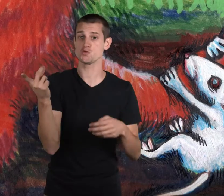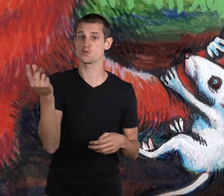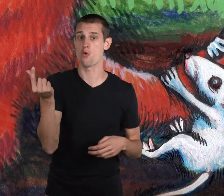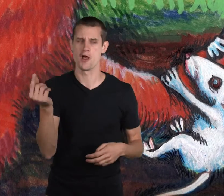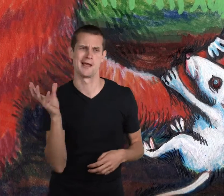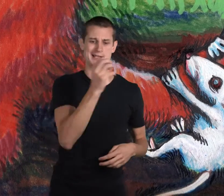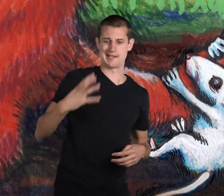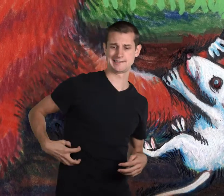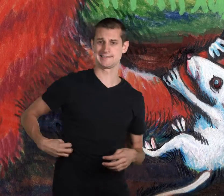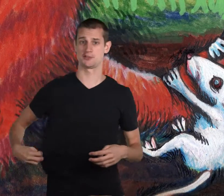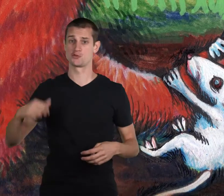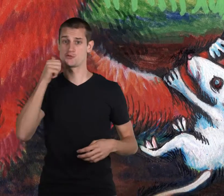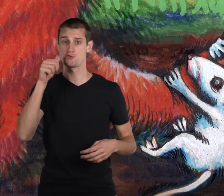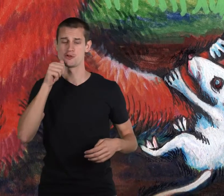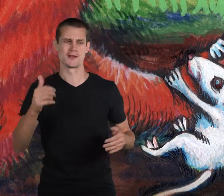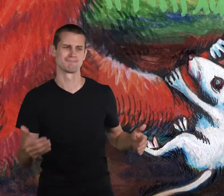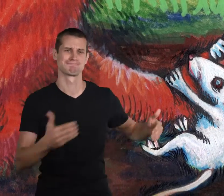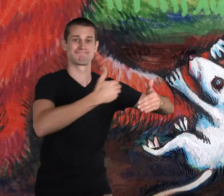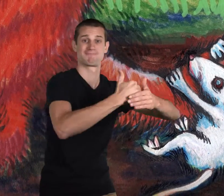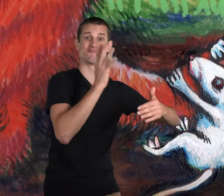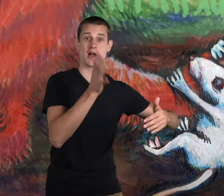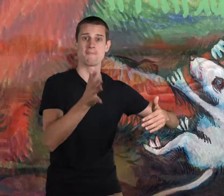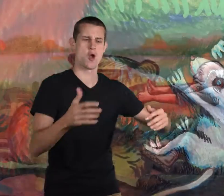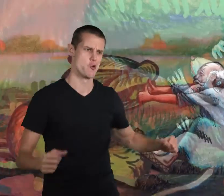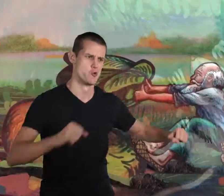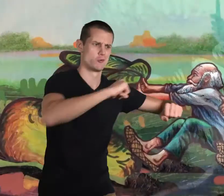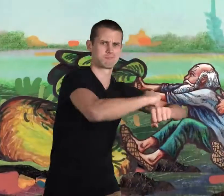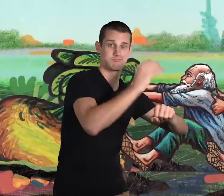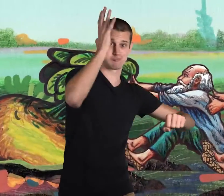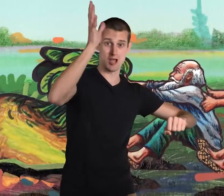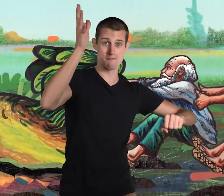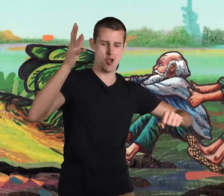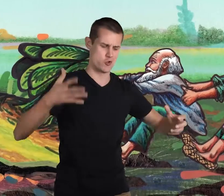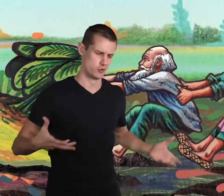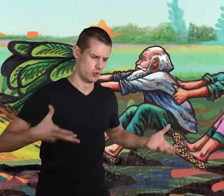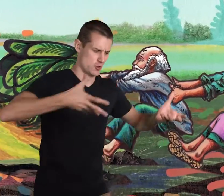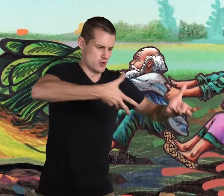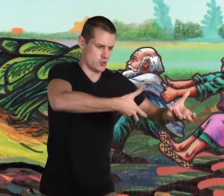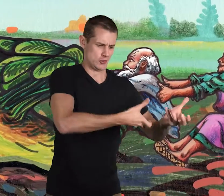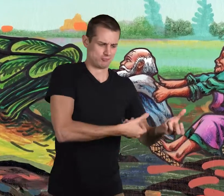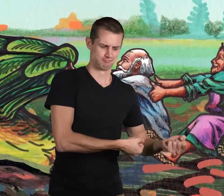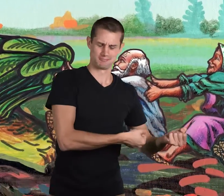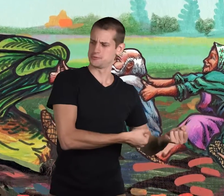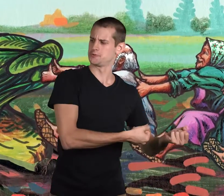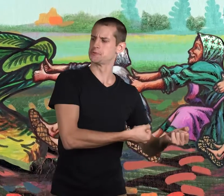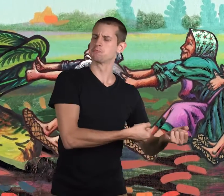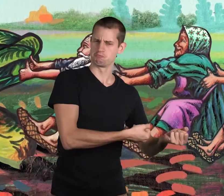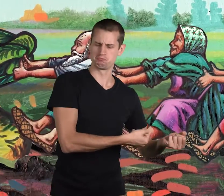the granddaughter pulled the grandma, the grandma pulled the grandpa, and grandpa pulled on the turnip.